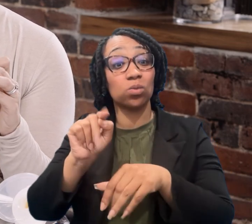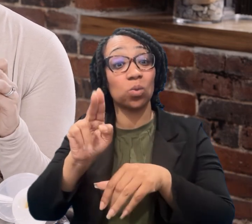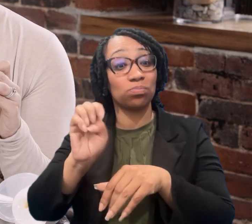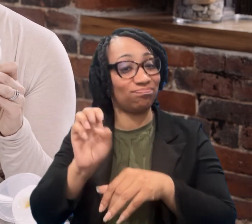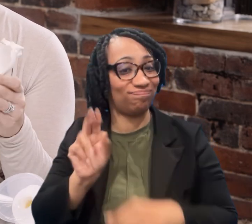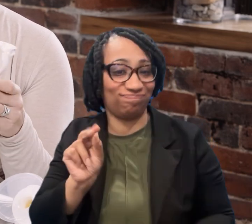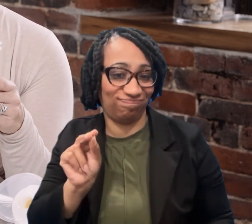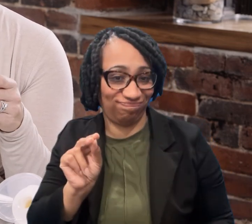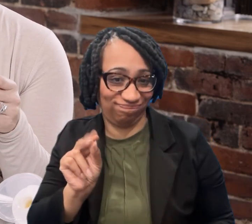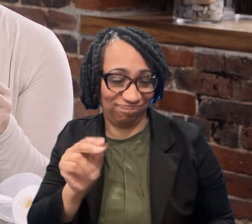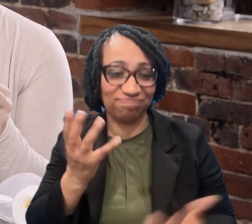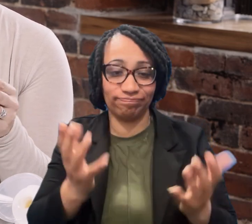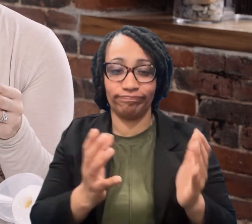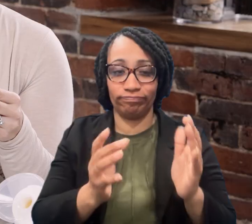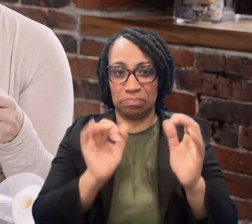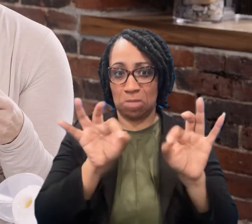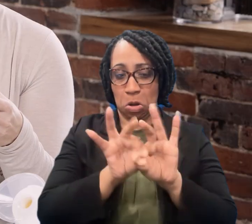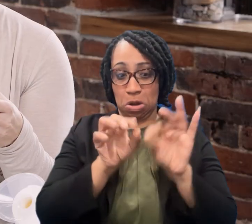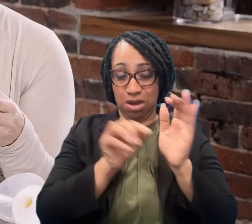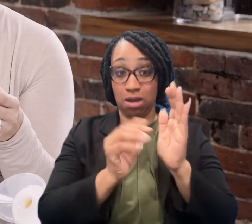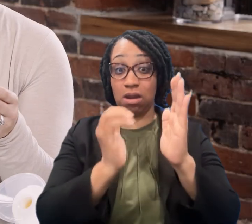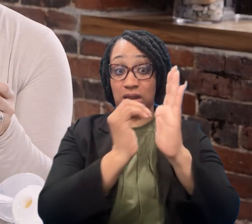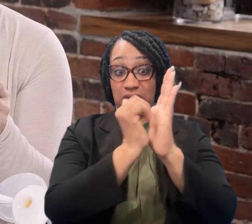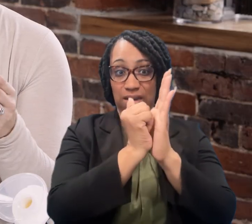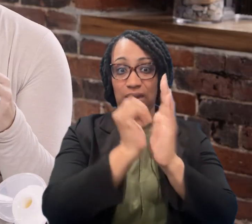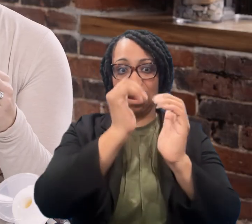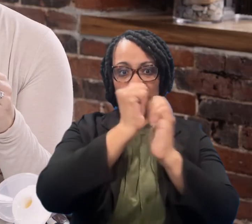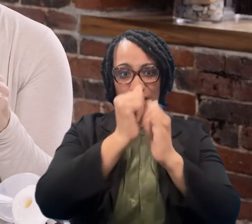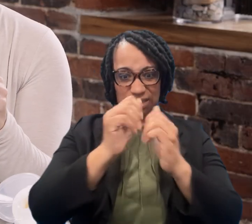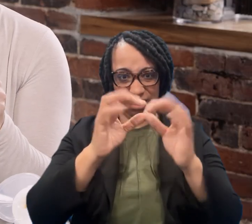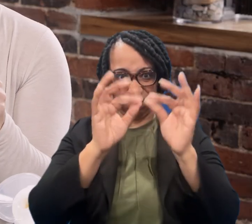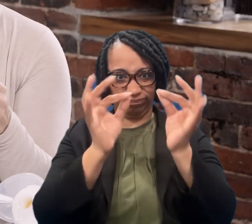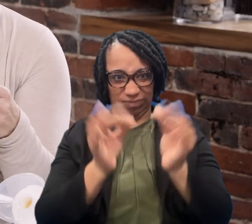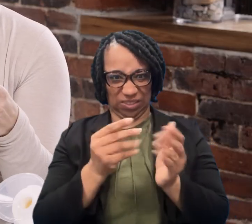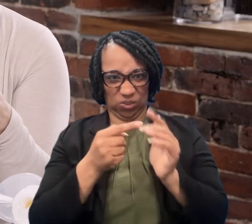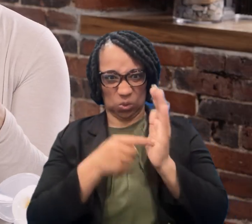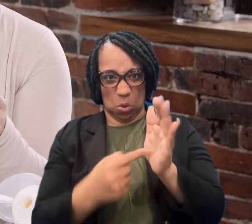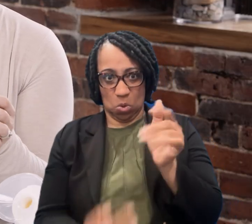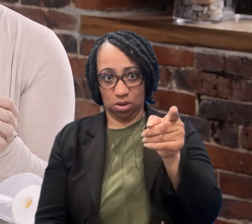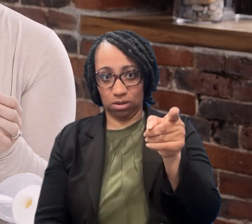in one piece for this pump. Once that's on lined up, you close your door and it's all